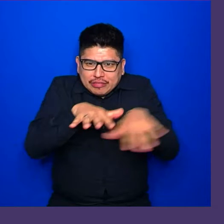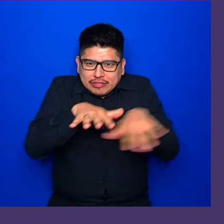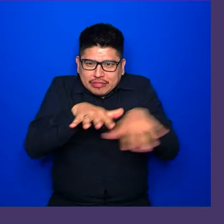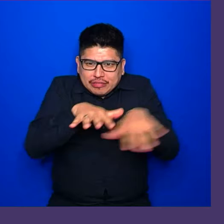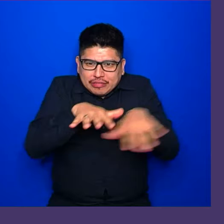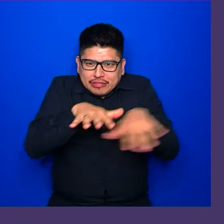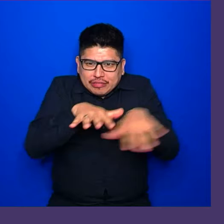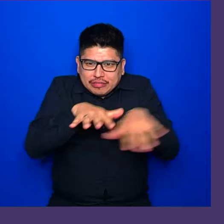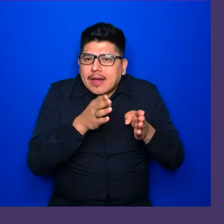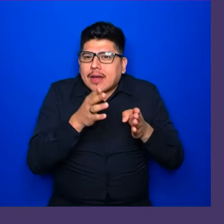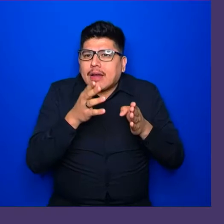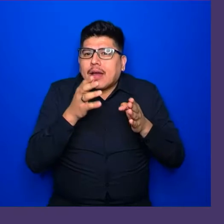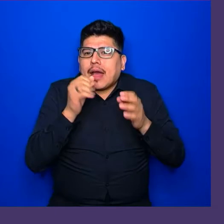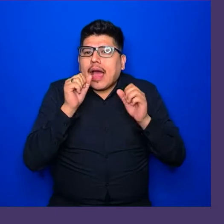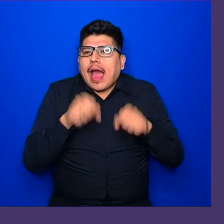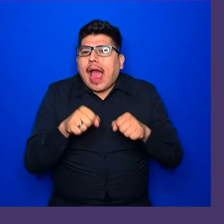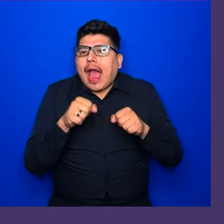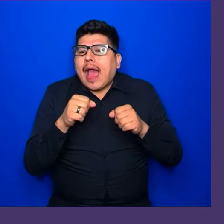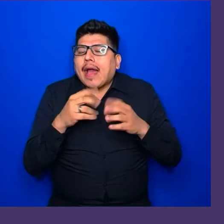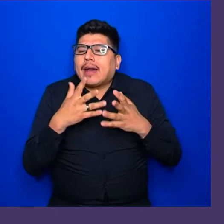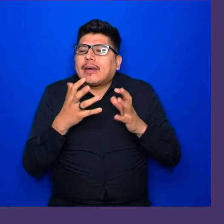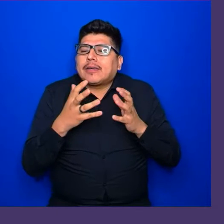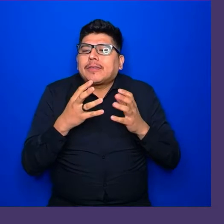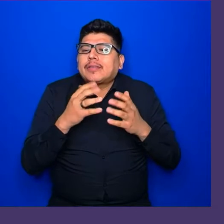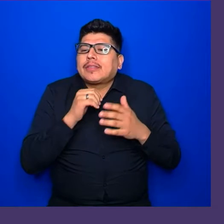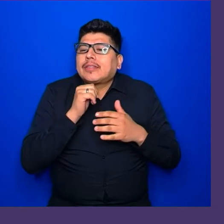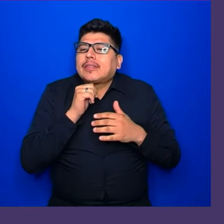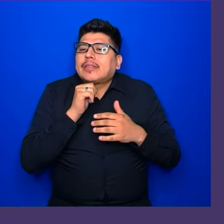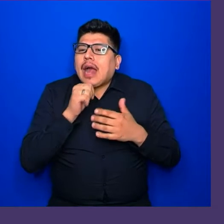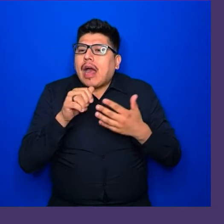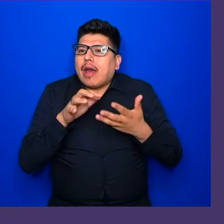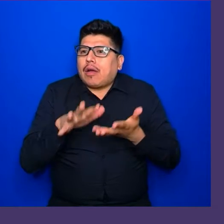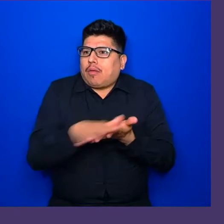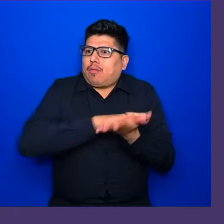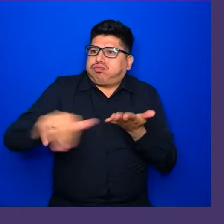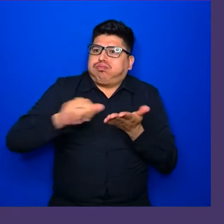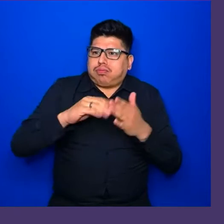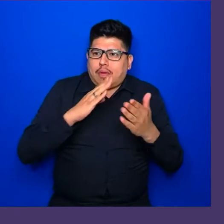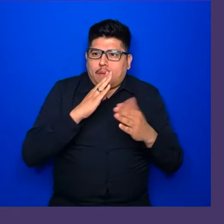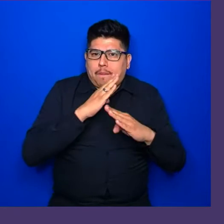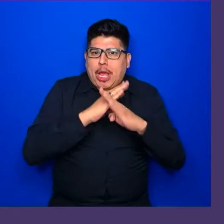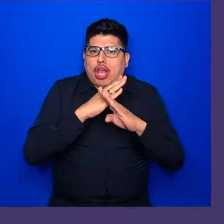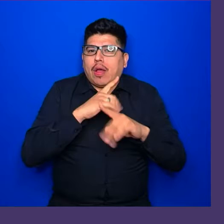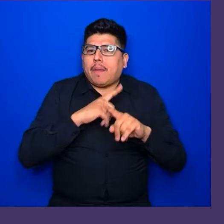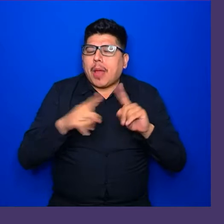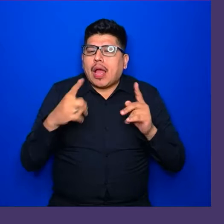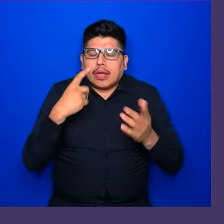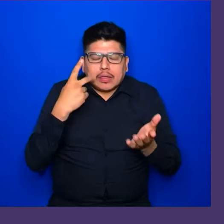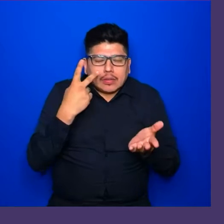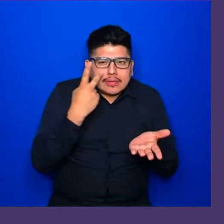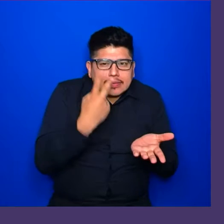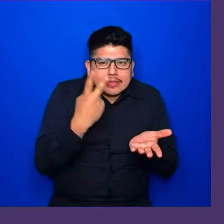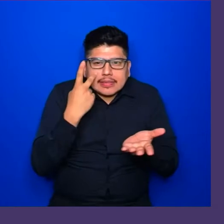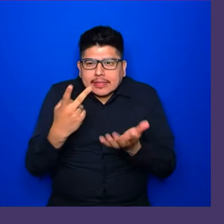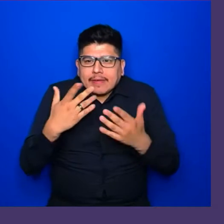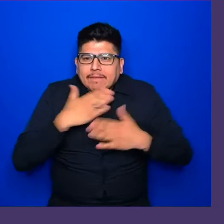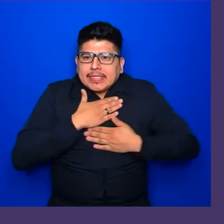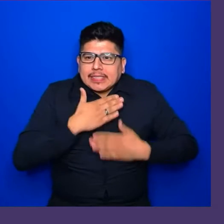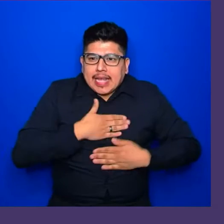very much minimize some of the barriers that we see around physical access, around communication.